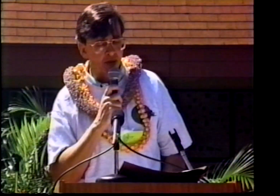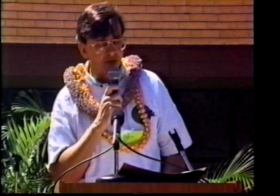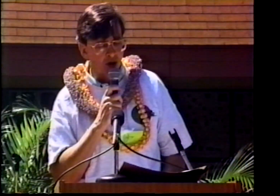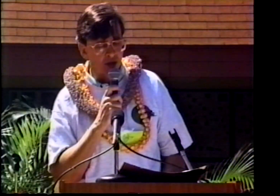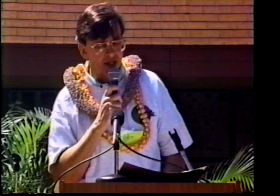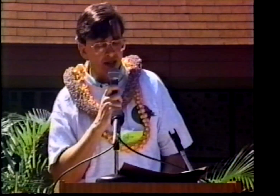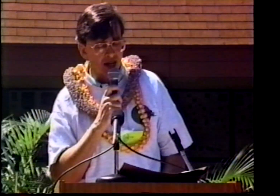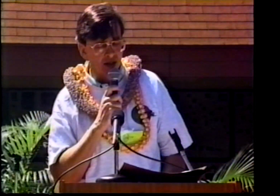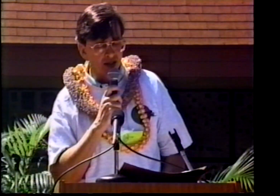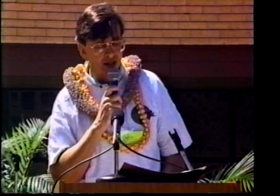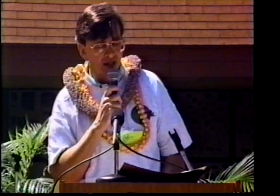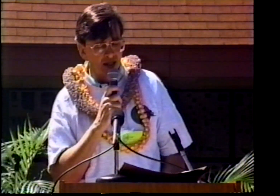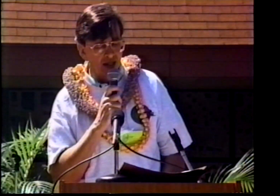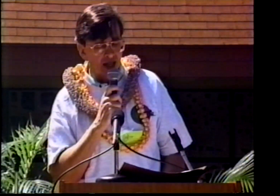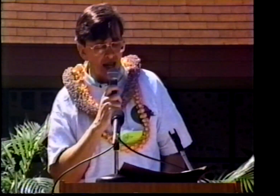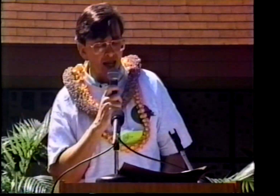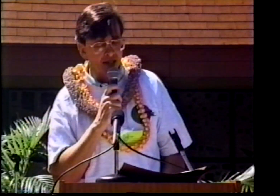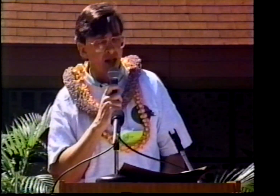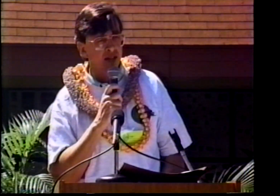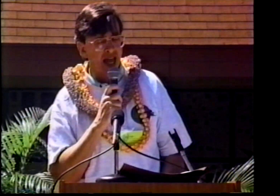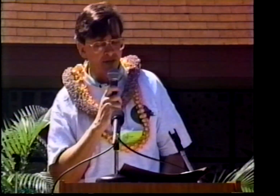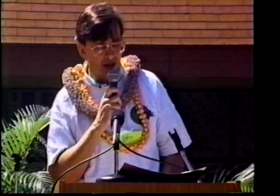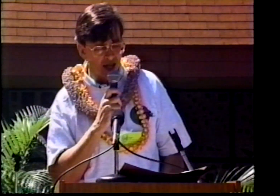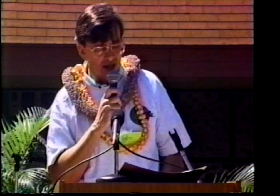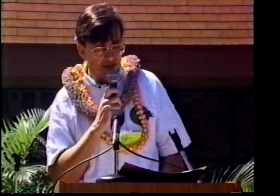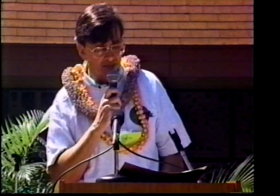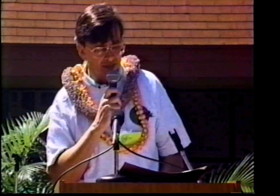performance entitled, "ASL Cafe".